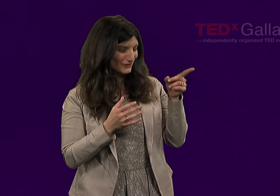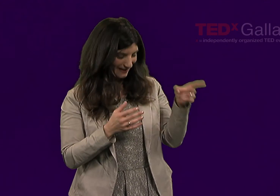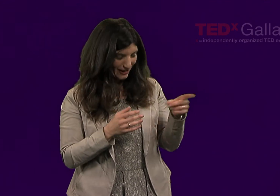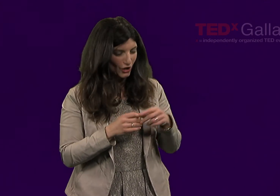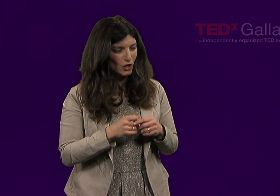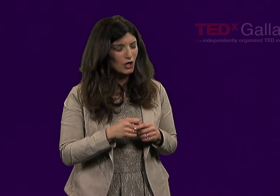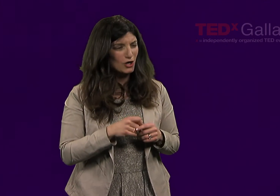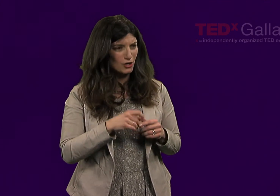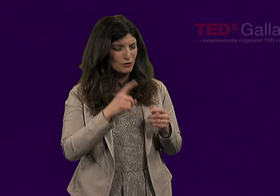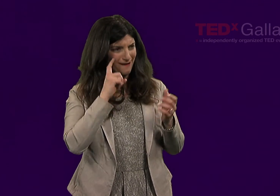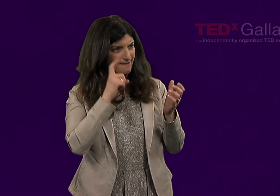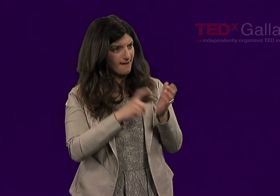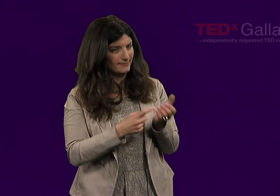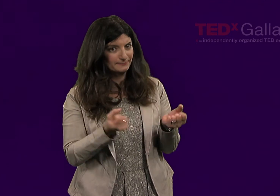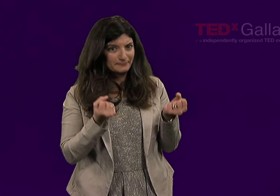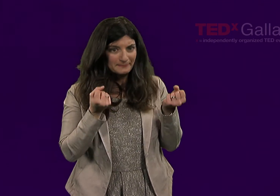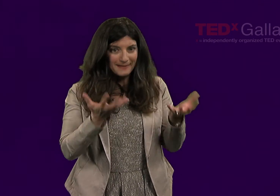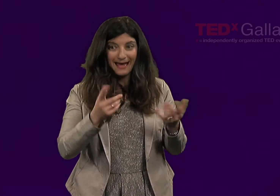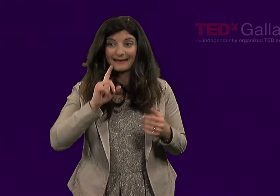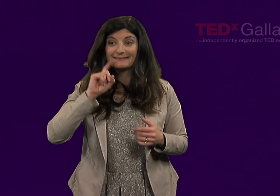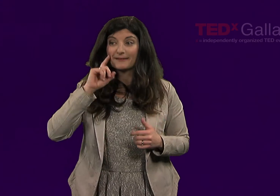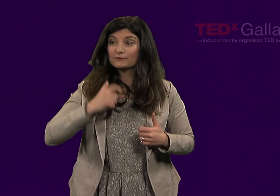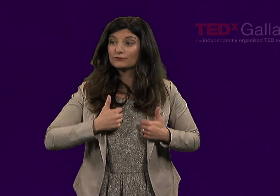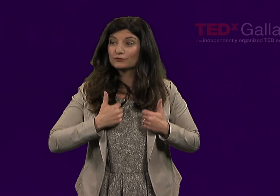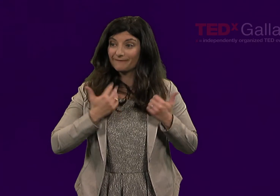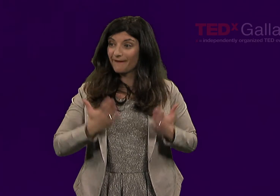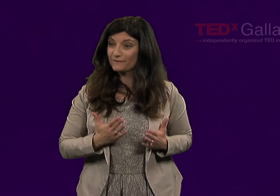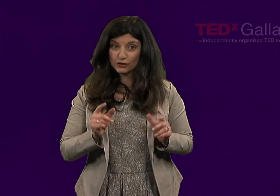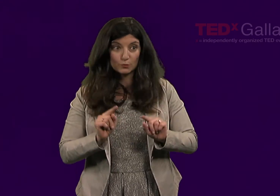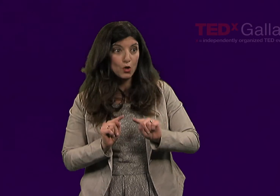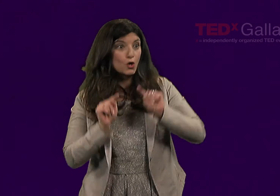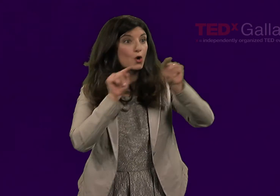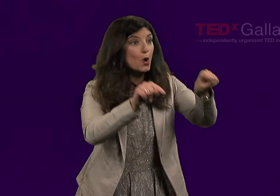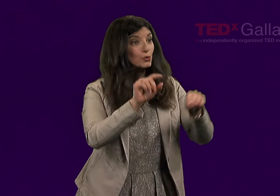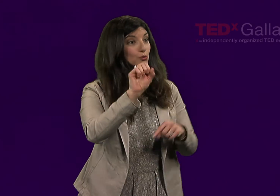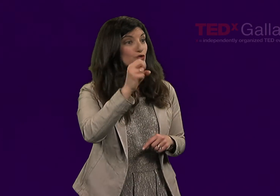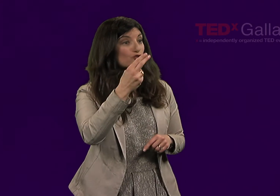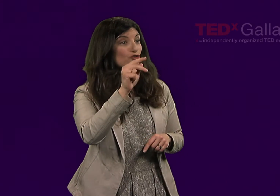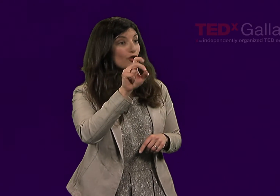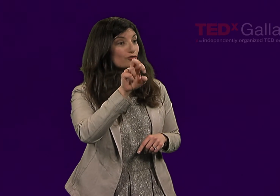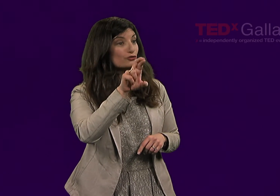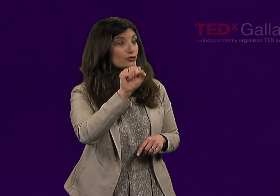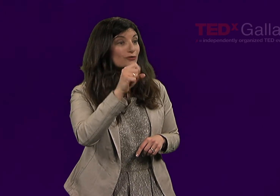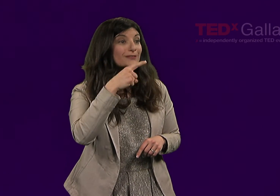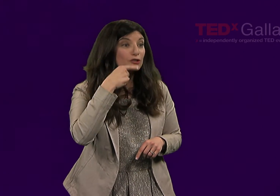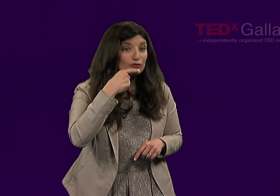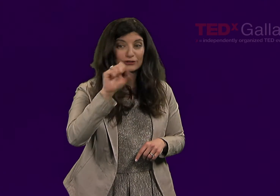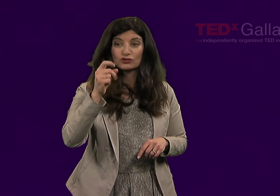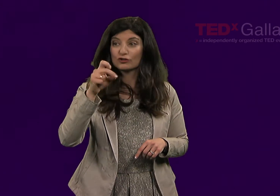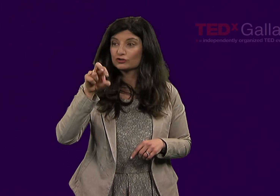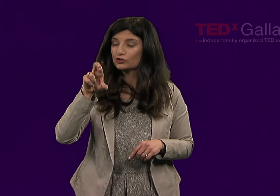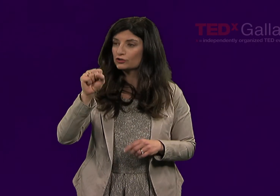came to recognize that there were a number of deaf survivors who would go to shelters seeking assistance, but everyone there was hearing,